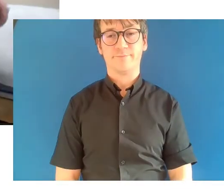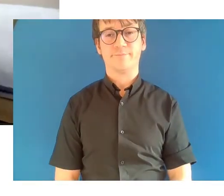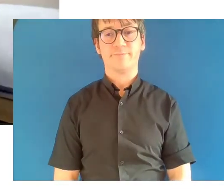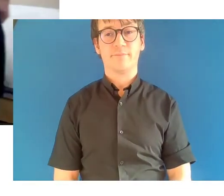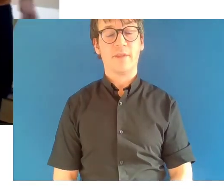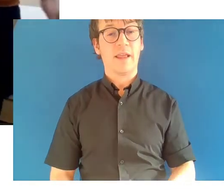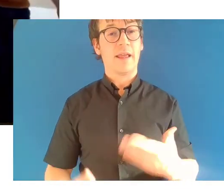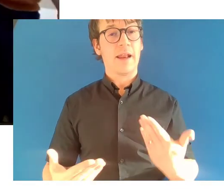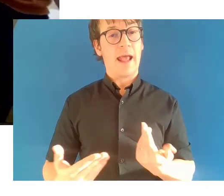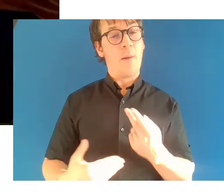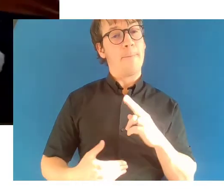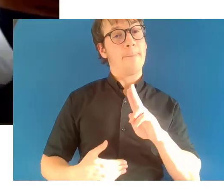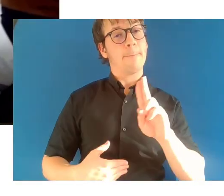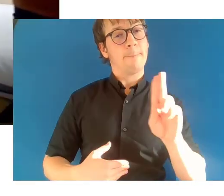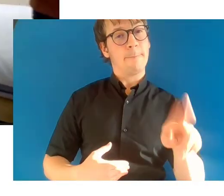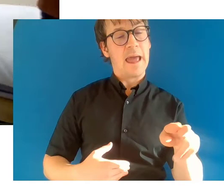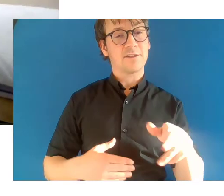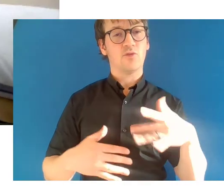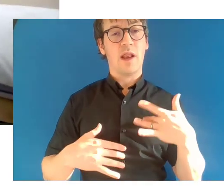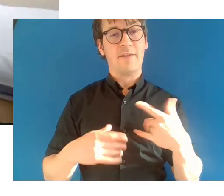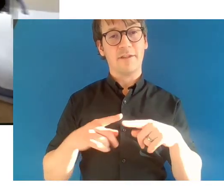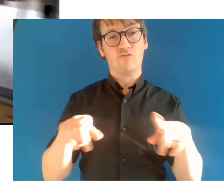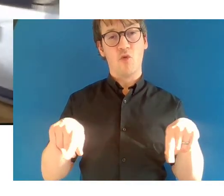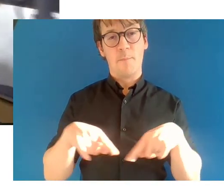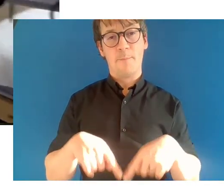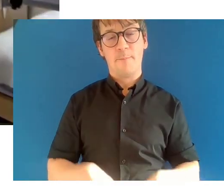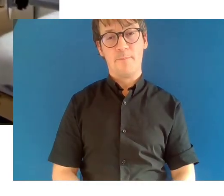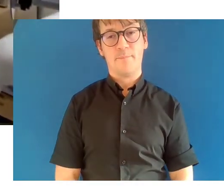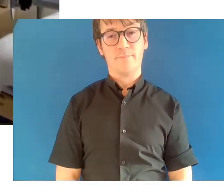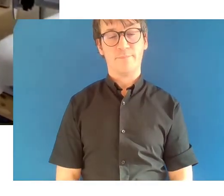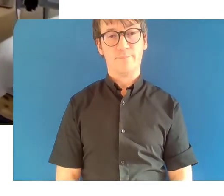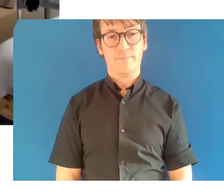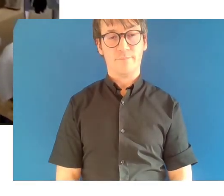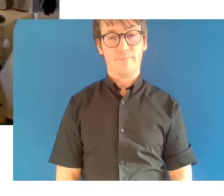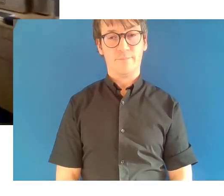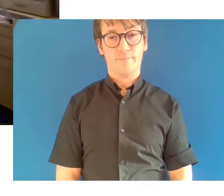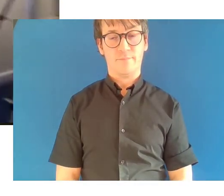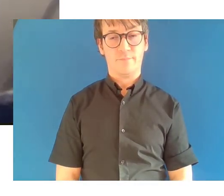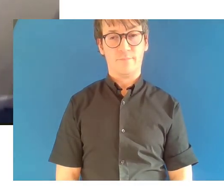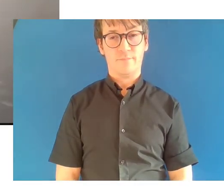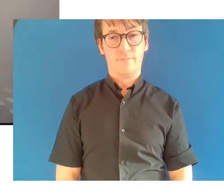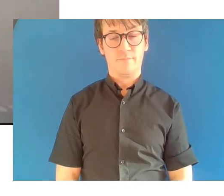We're going to go back into the living room now.